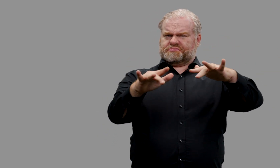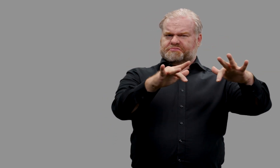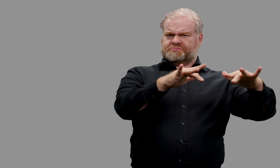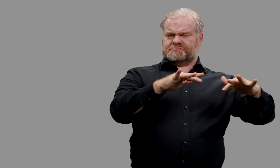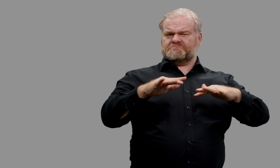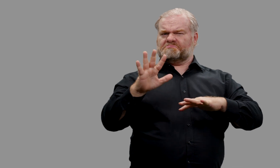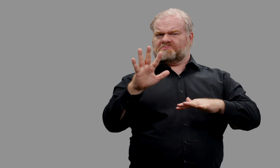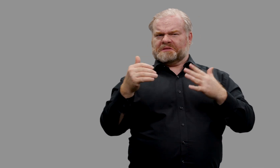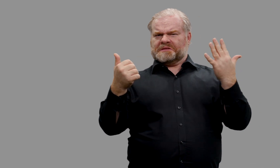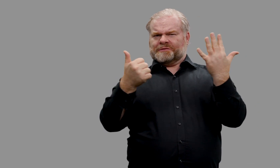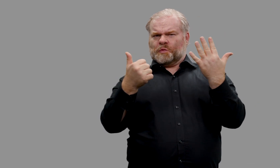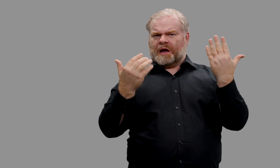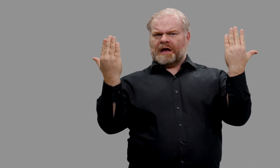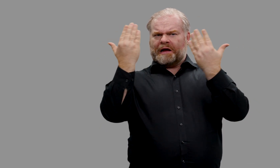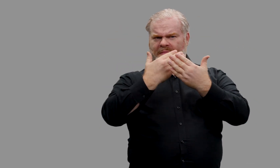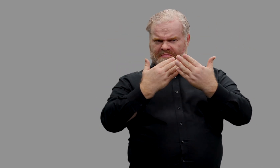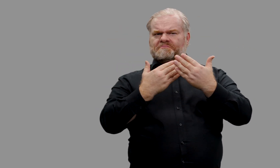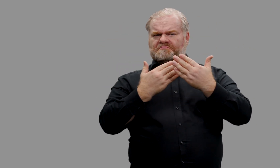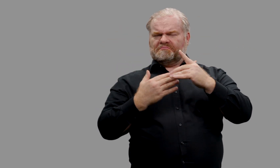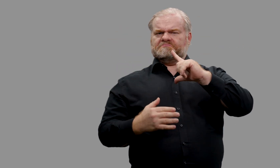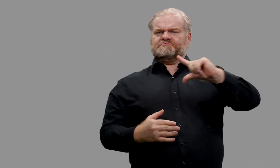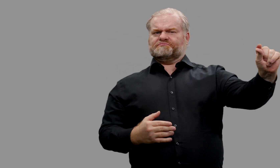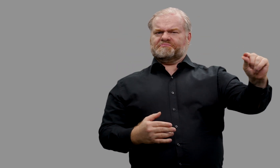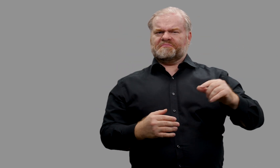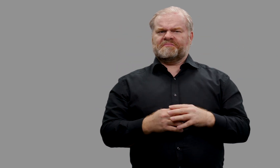and left the town at six o’clock in the evening.